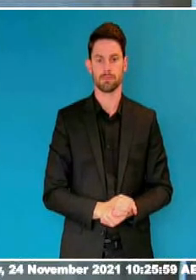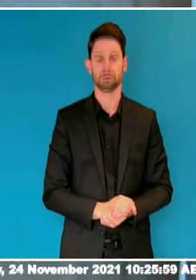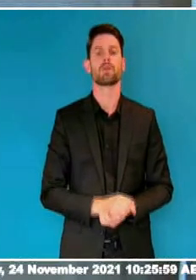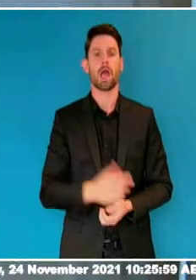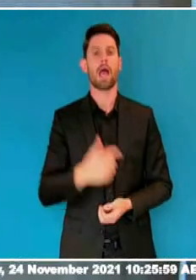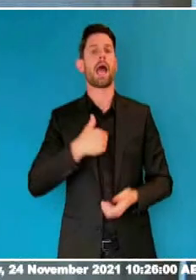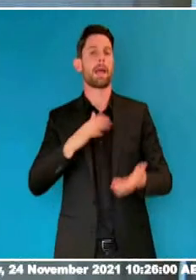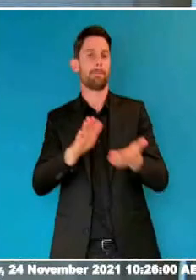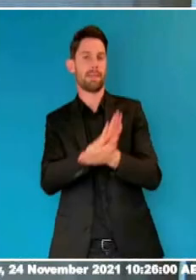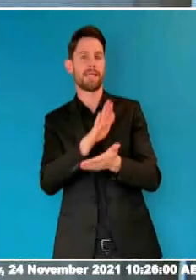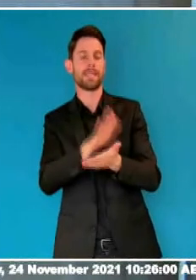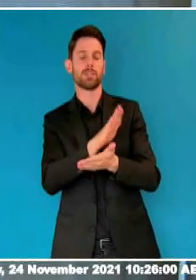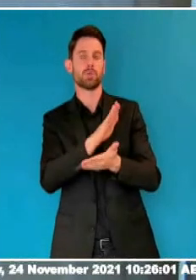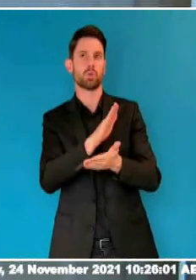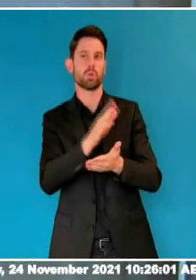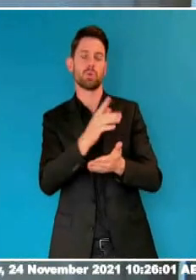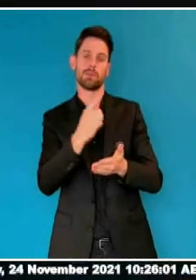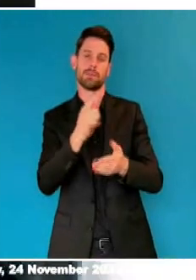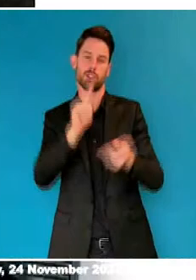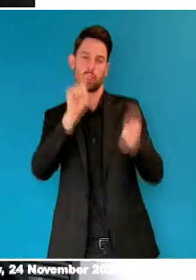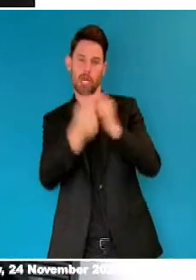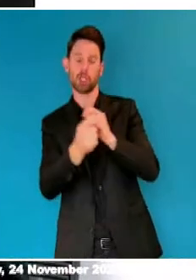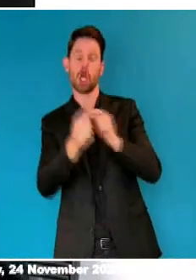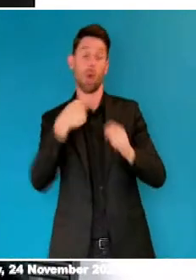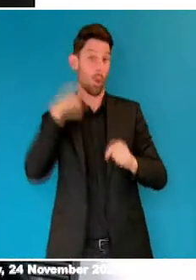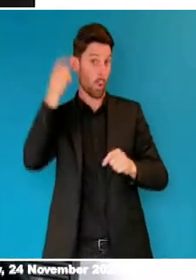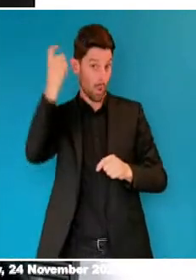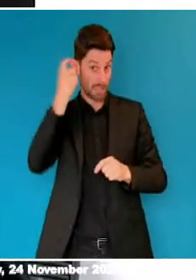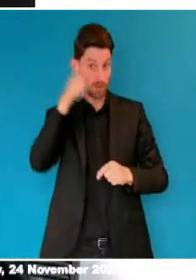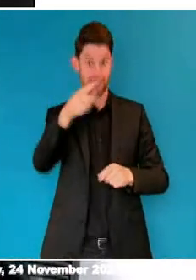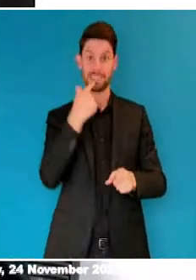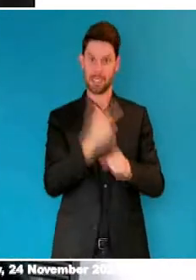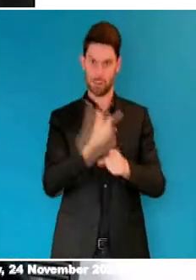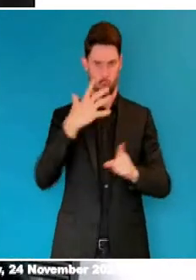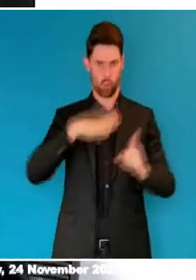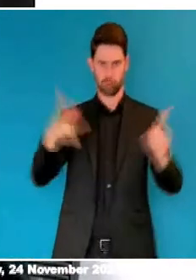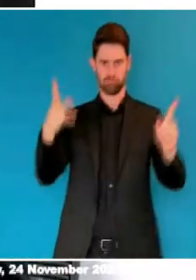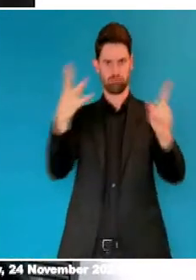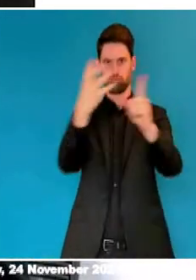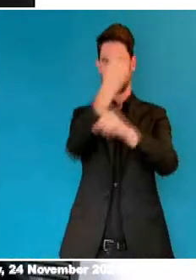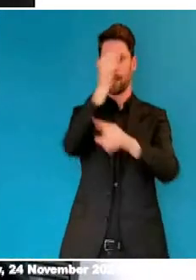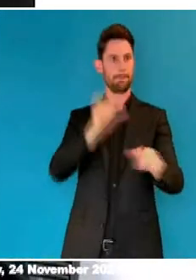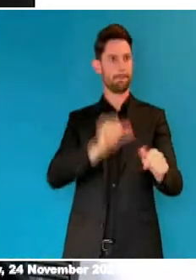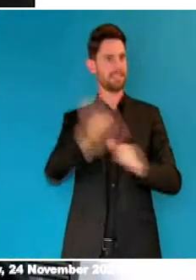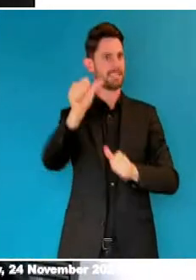it. What I want to know is whether meeting this best practice of having a monthly